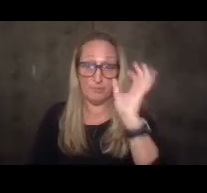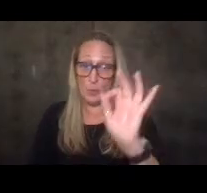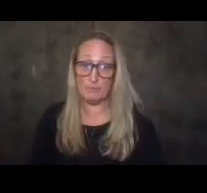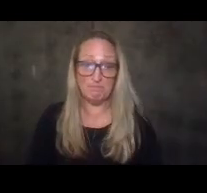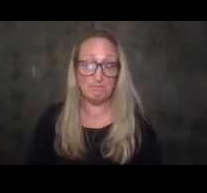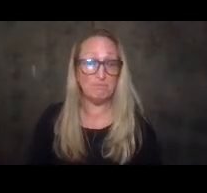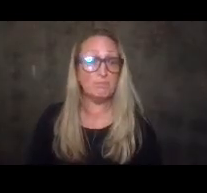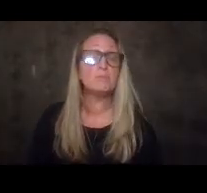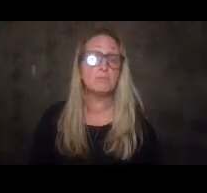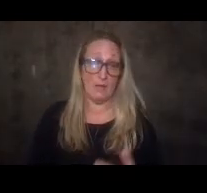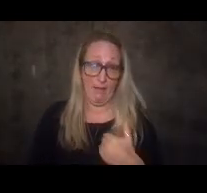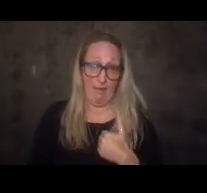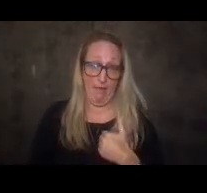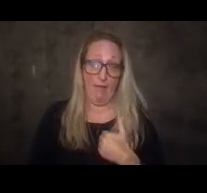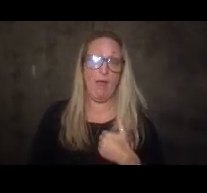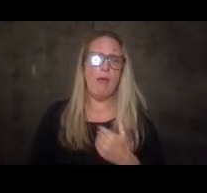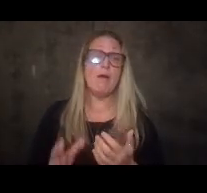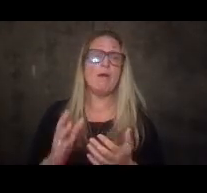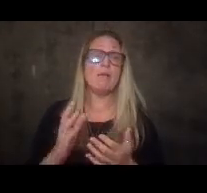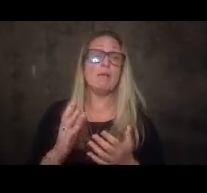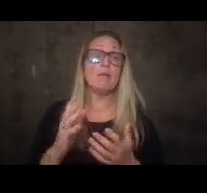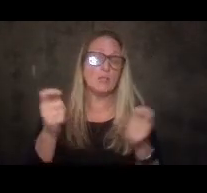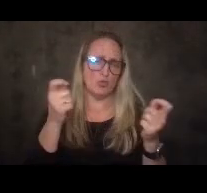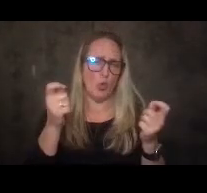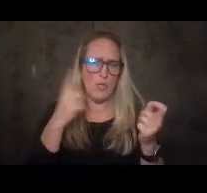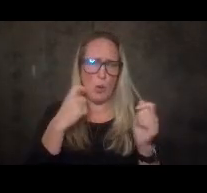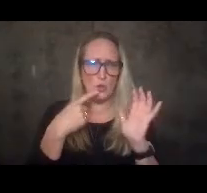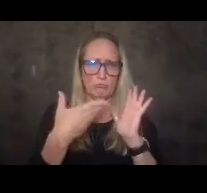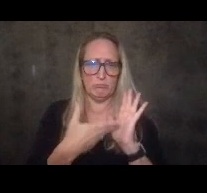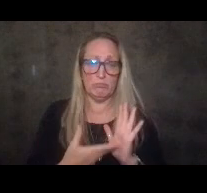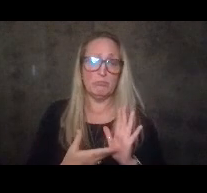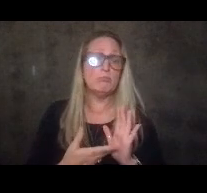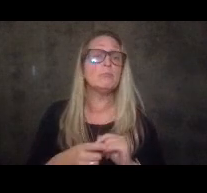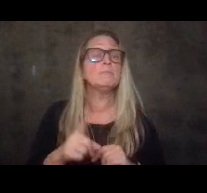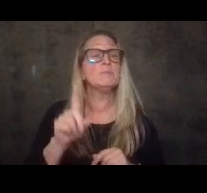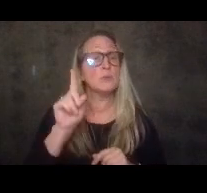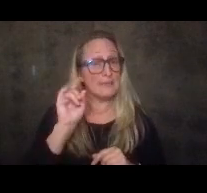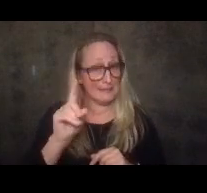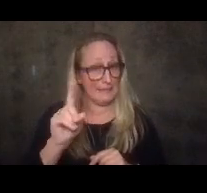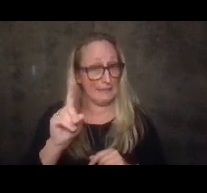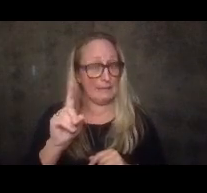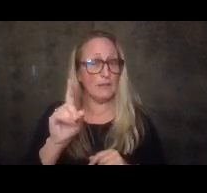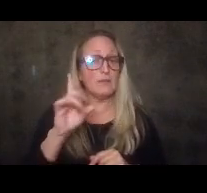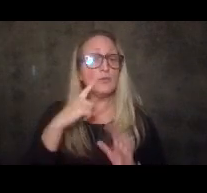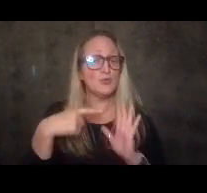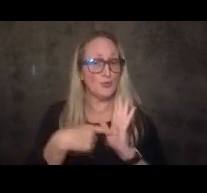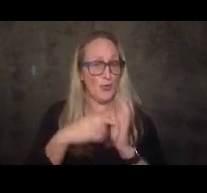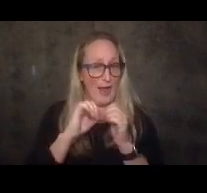I do have some it controls that I do want to point out, though we did end up showing how to add captions for those